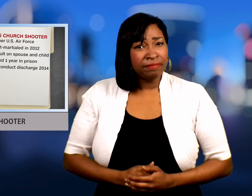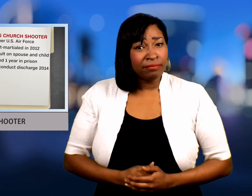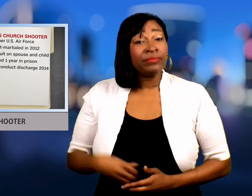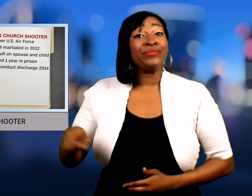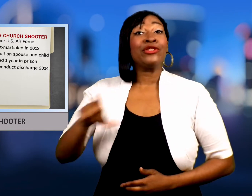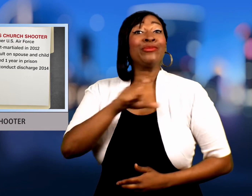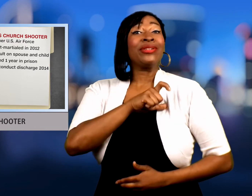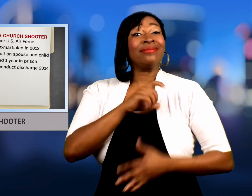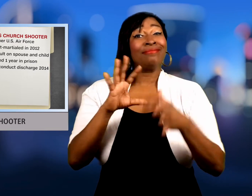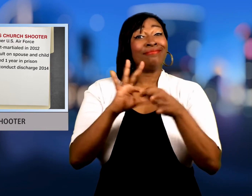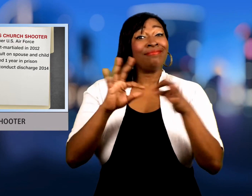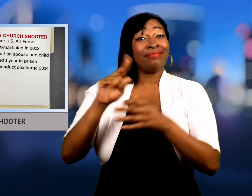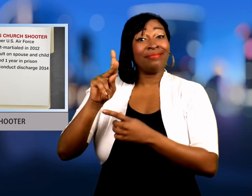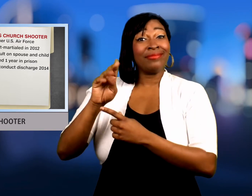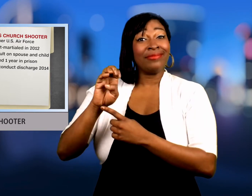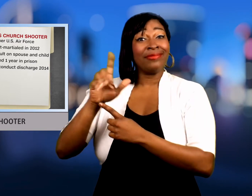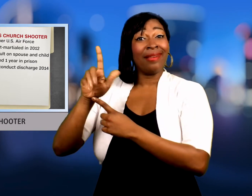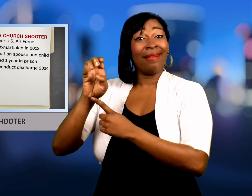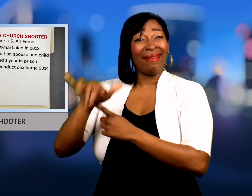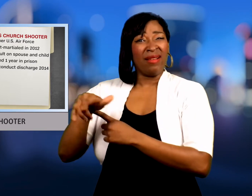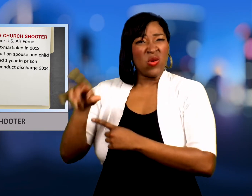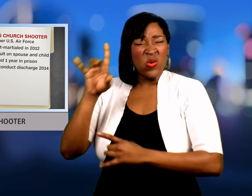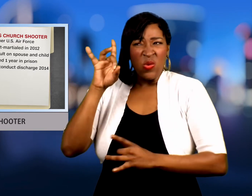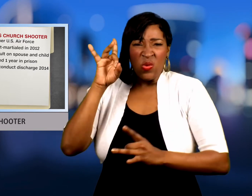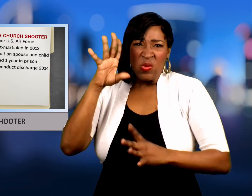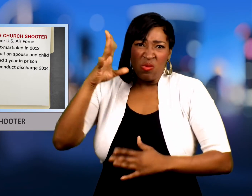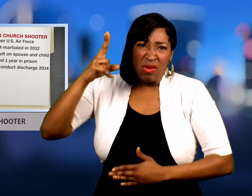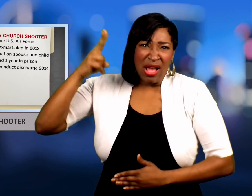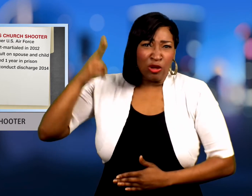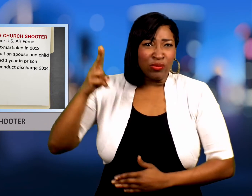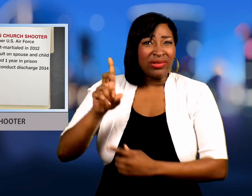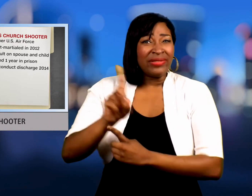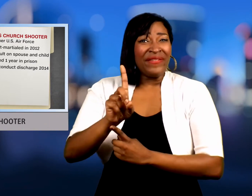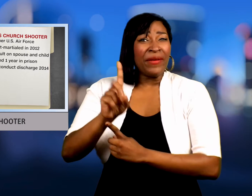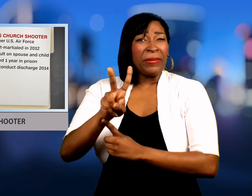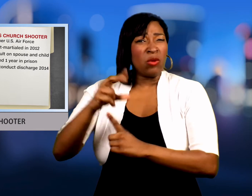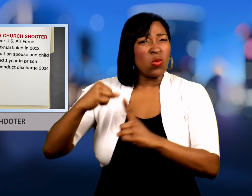Police say Kelley had a history of domestic violence